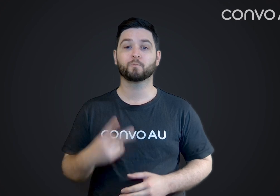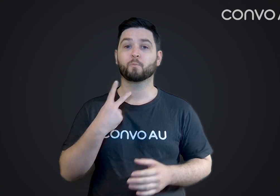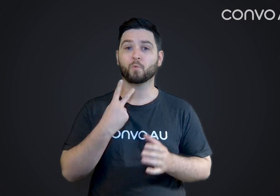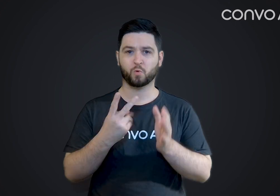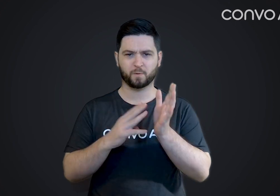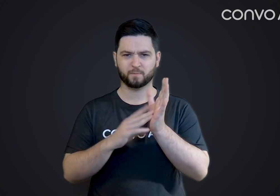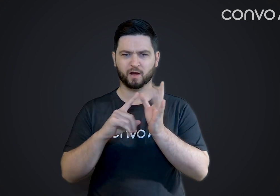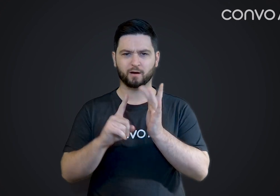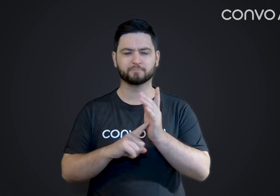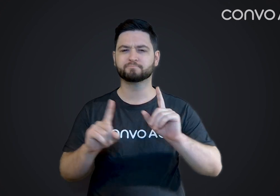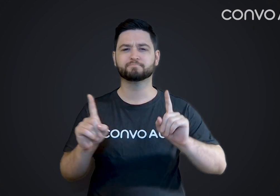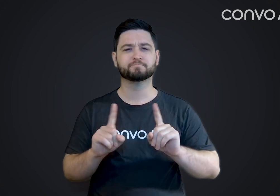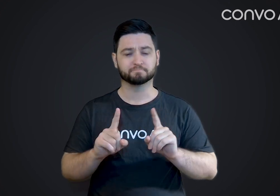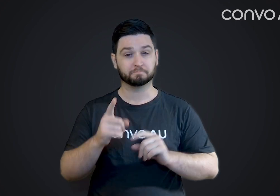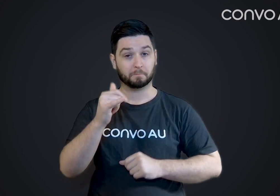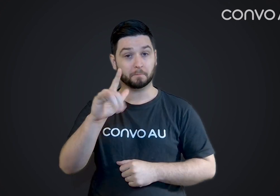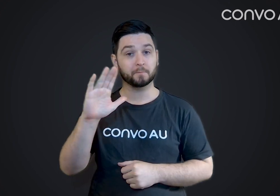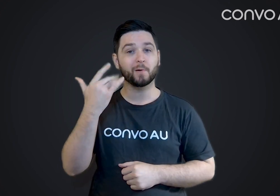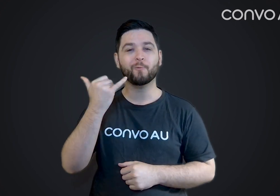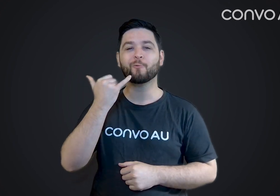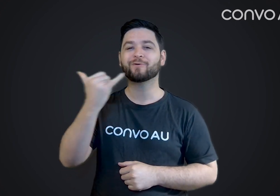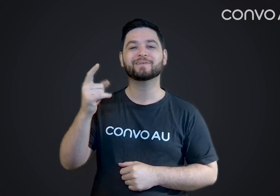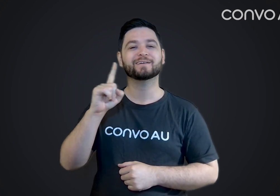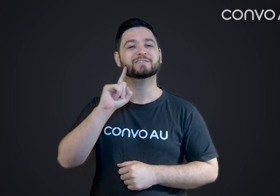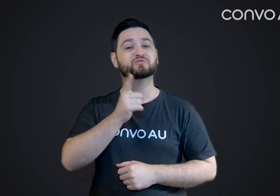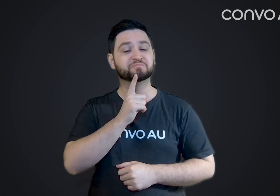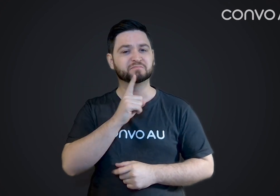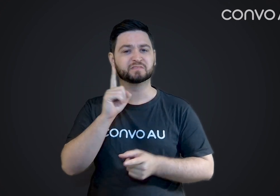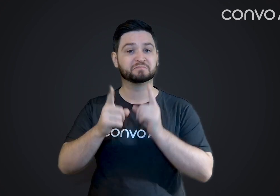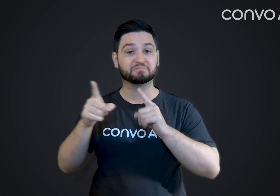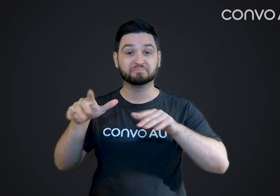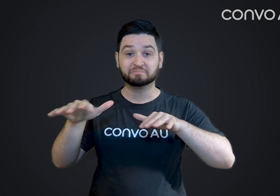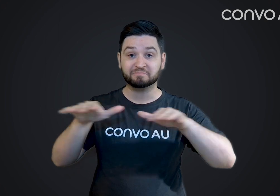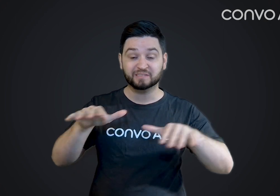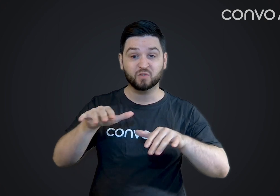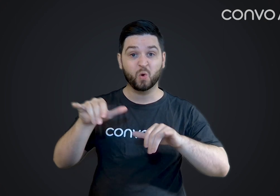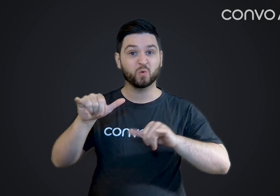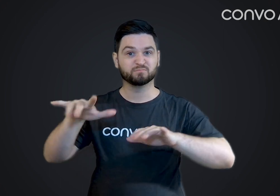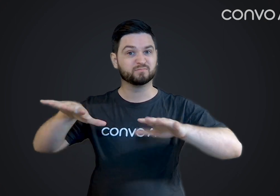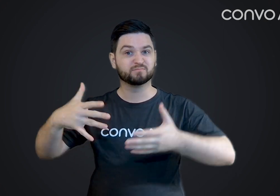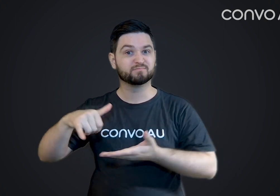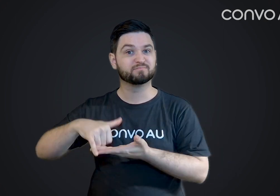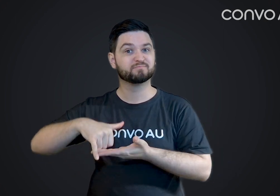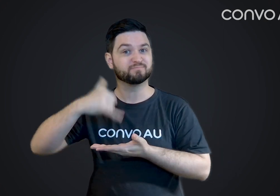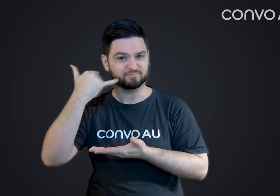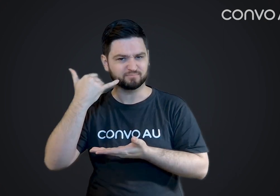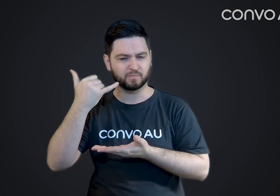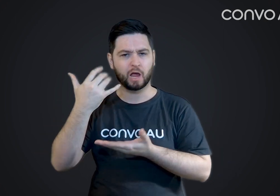What is a Voicemail? Maybe you have called a hearing person and sometimes they might be busy or did not answer your call, your call will be diverted to an answering machine.